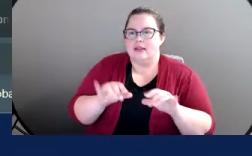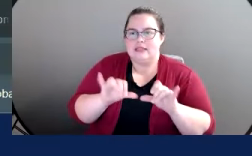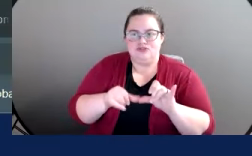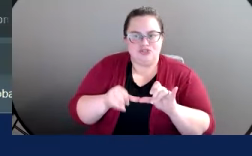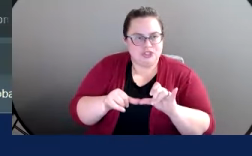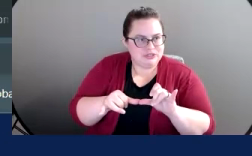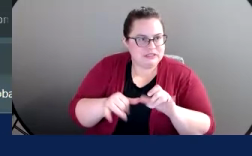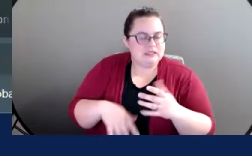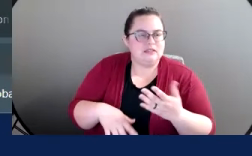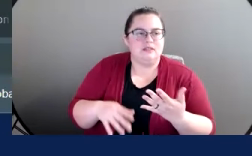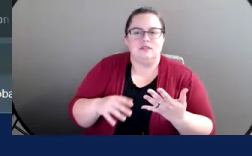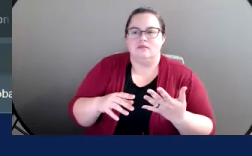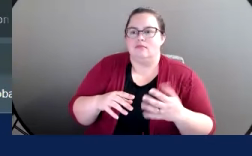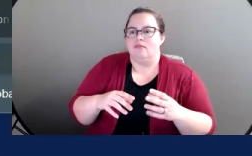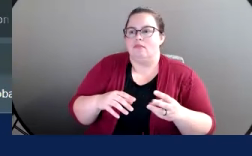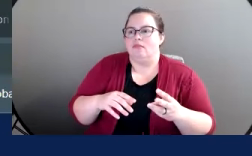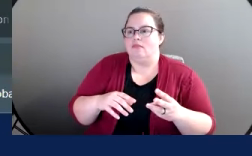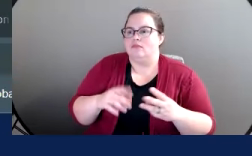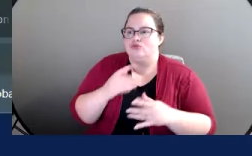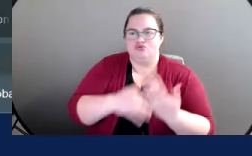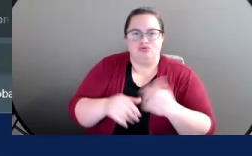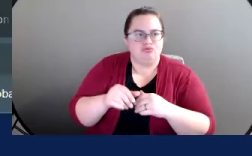And you can see they're still kind of building some of the other ones.